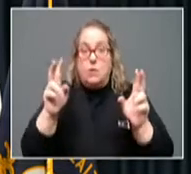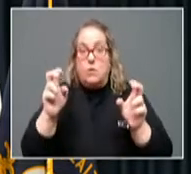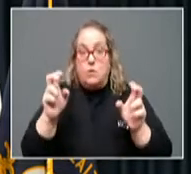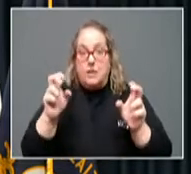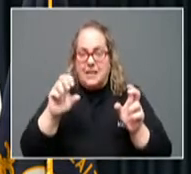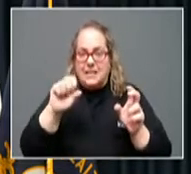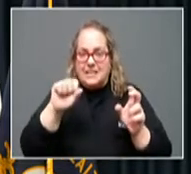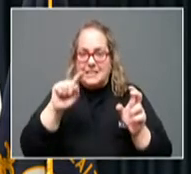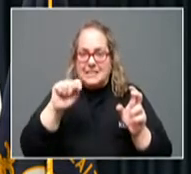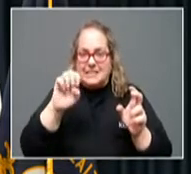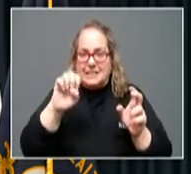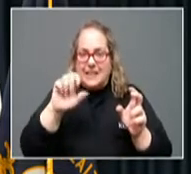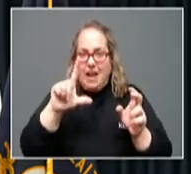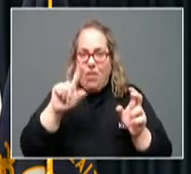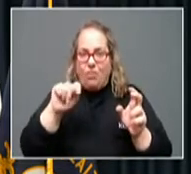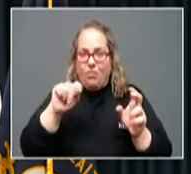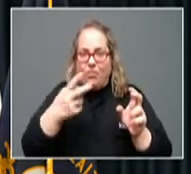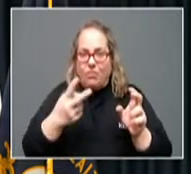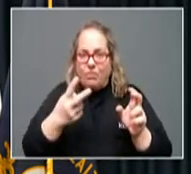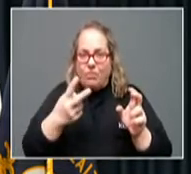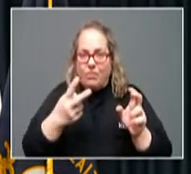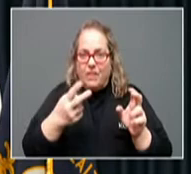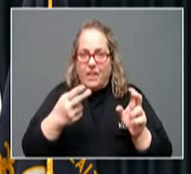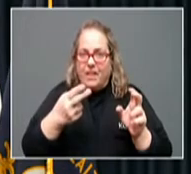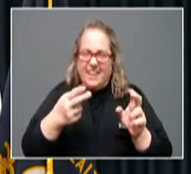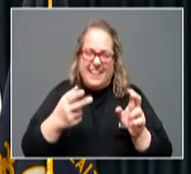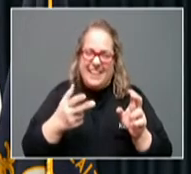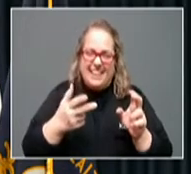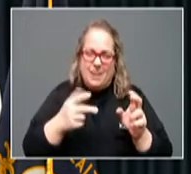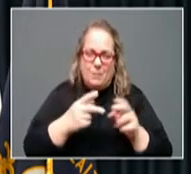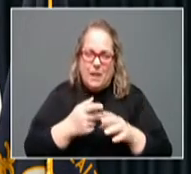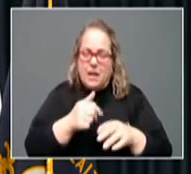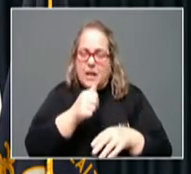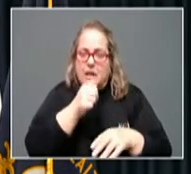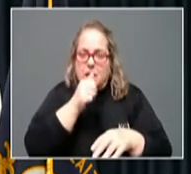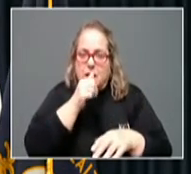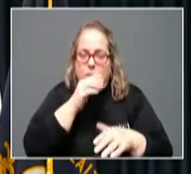which is a silly misnomer but it's because it doesn't show a pattern on a